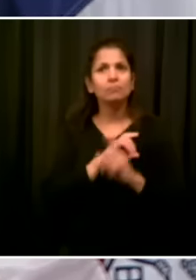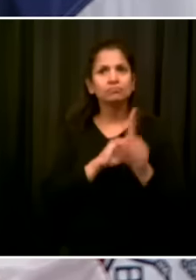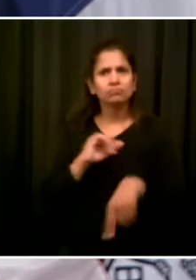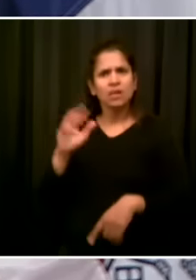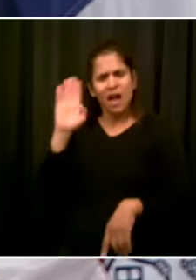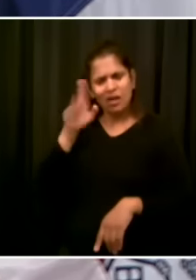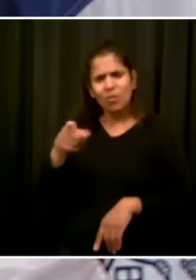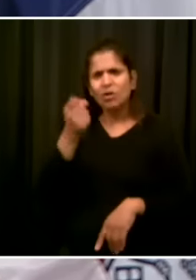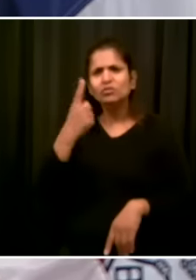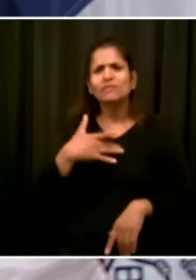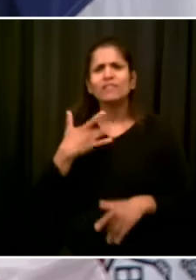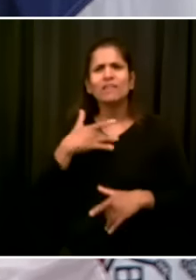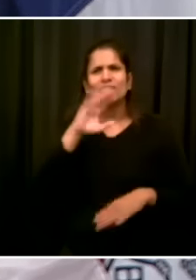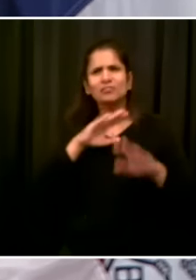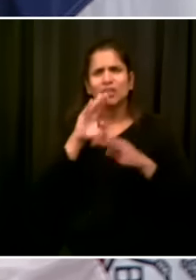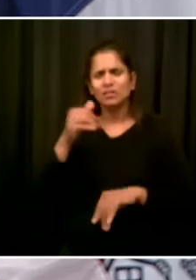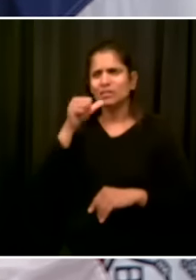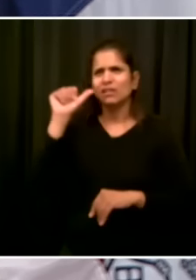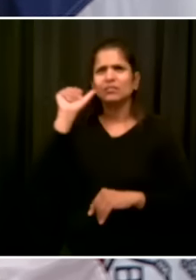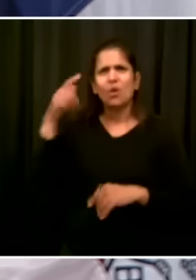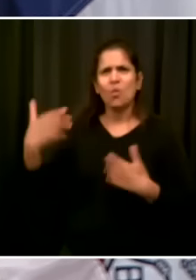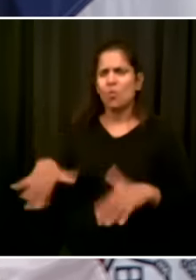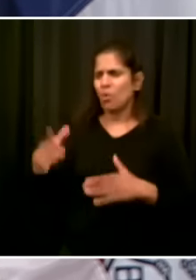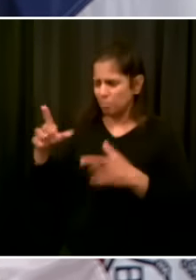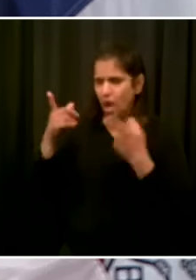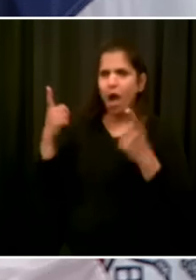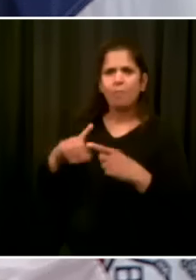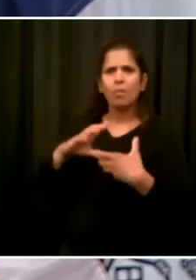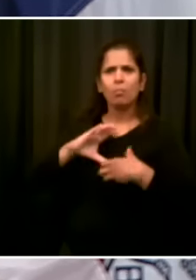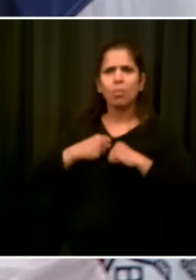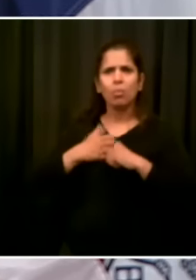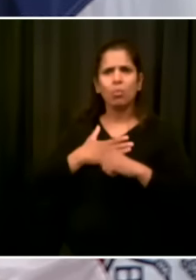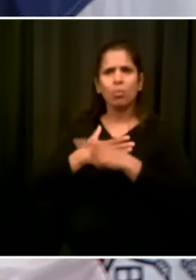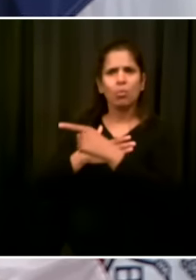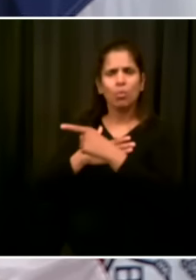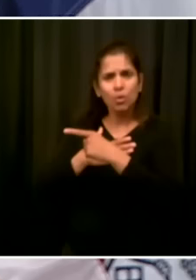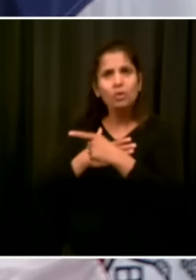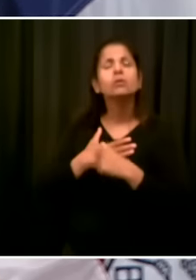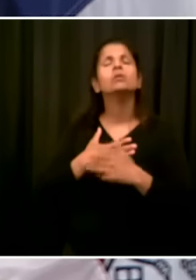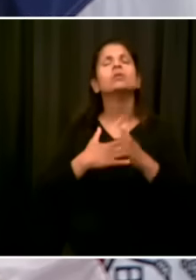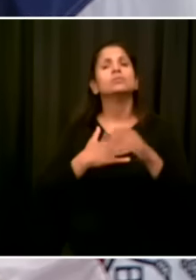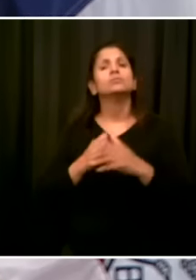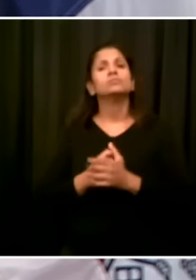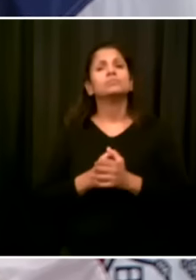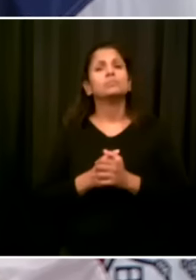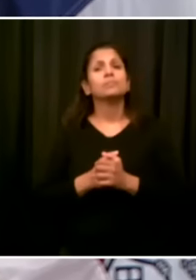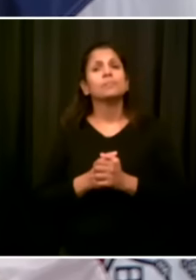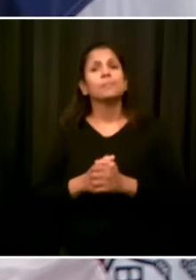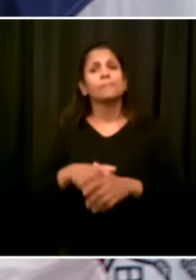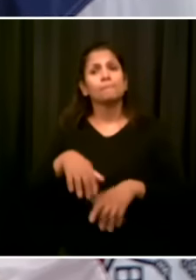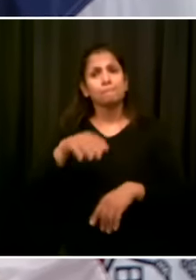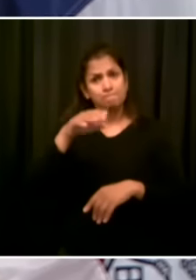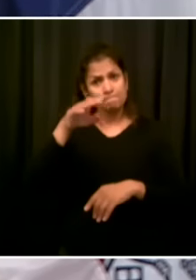PN LAF ORTHWE HOLE SCHOOL SYSTEM IS DUE ON FRIDAY, AND